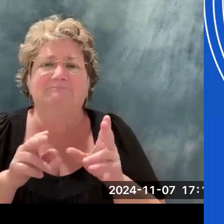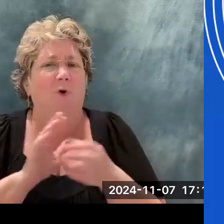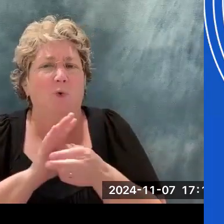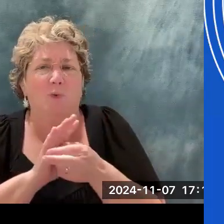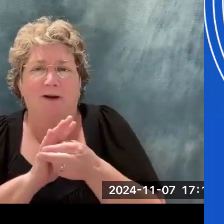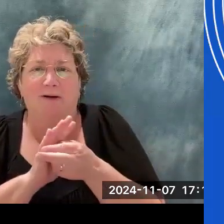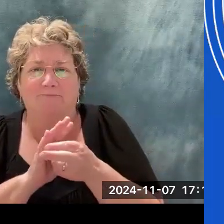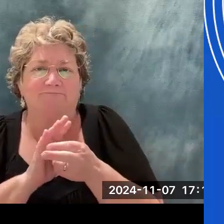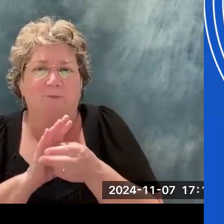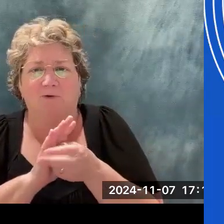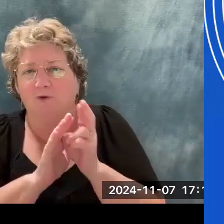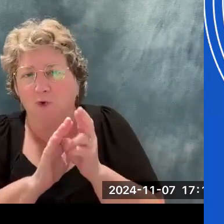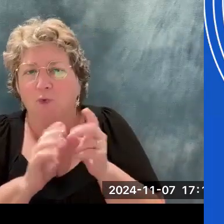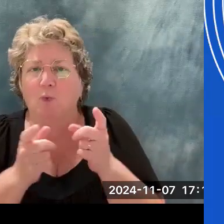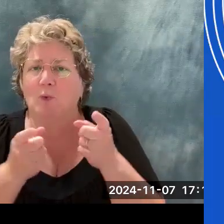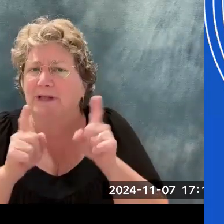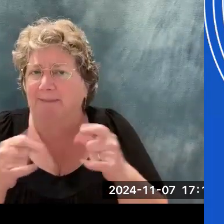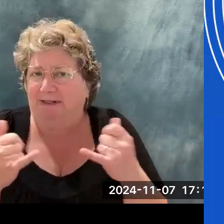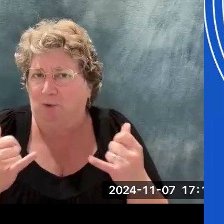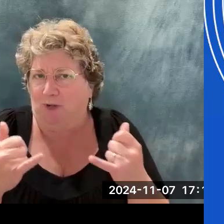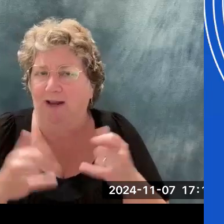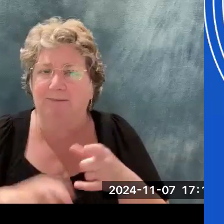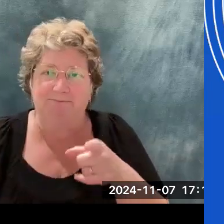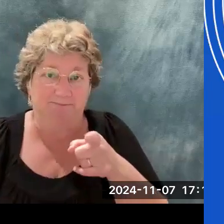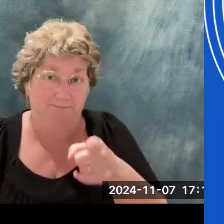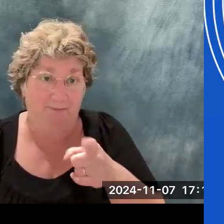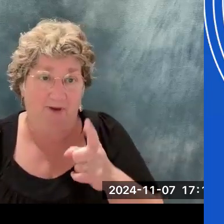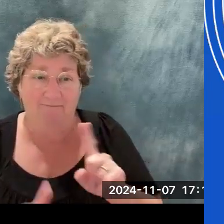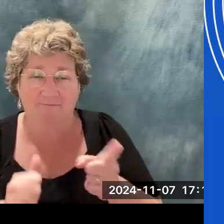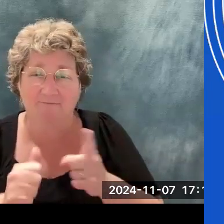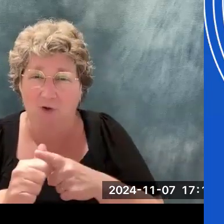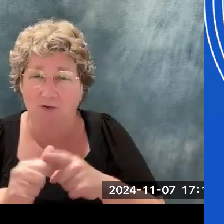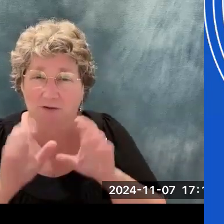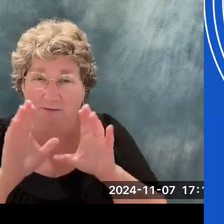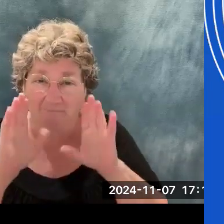We're going to first start off by framing the youth in need, our Connecticut youth,